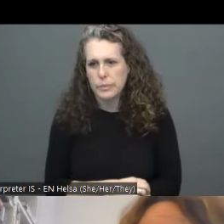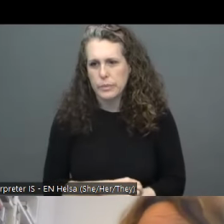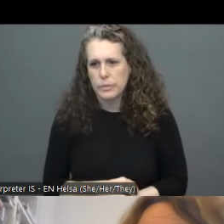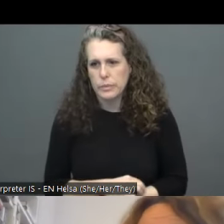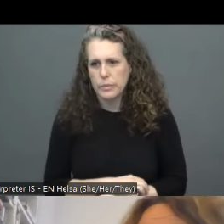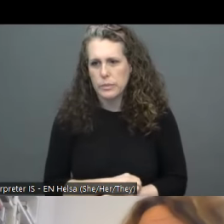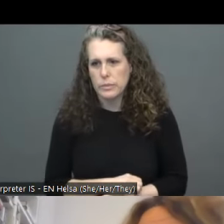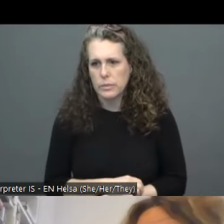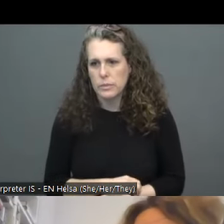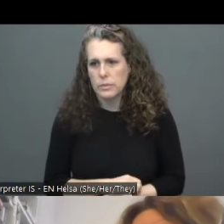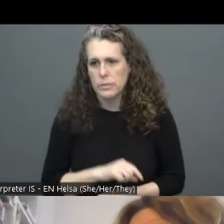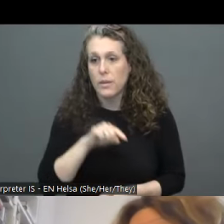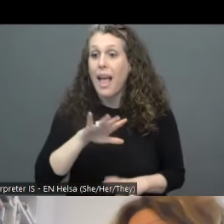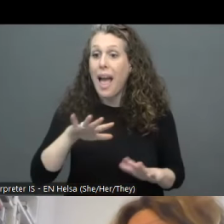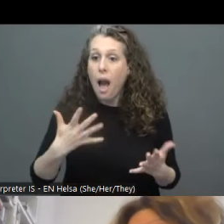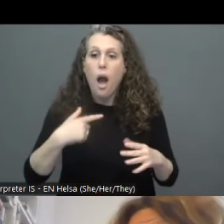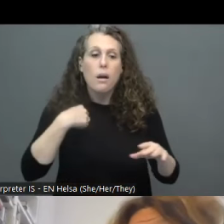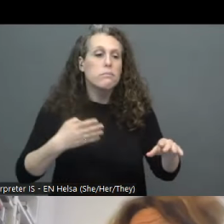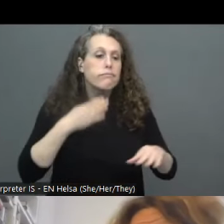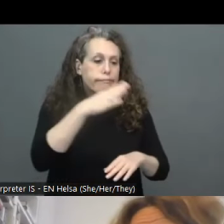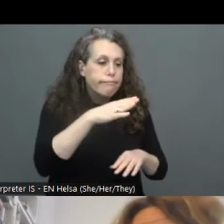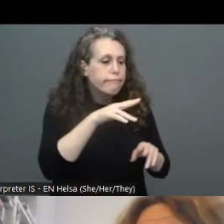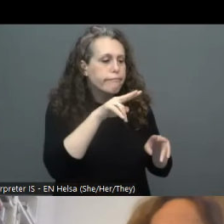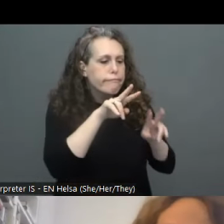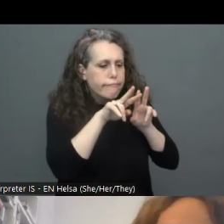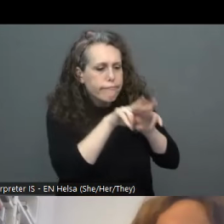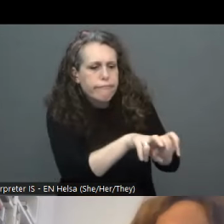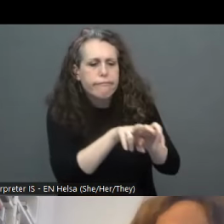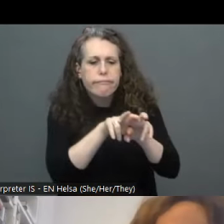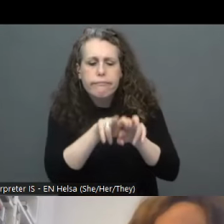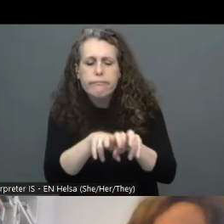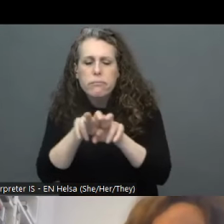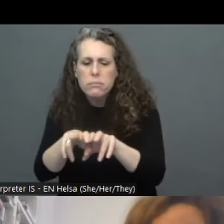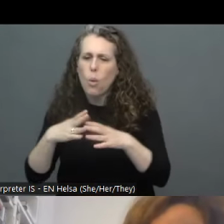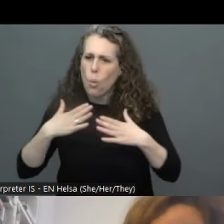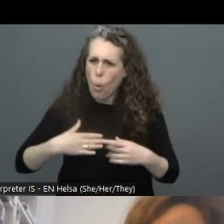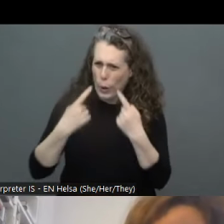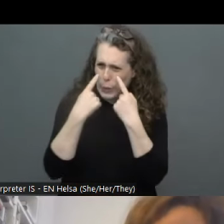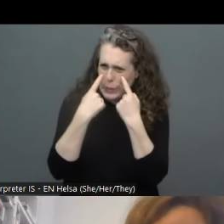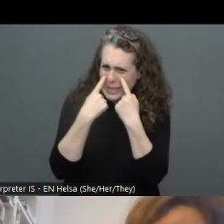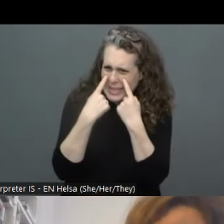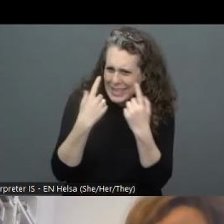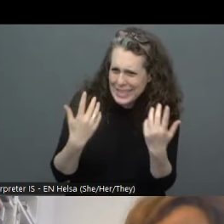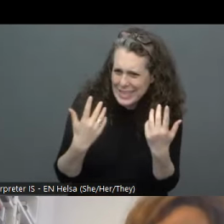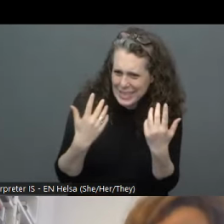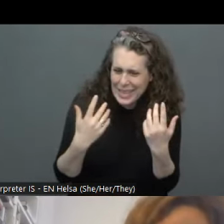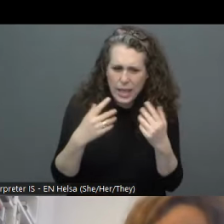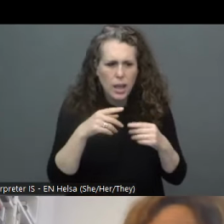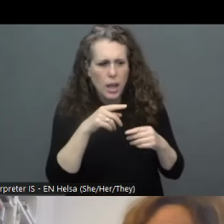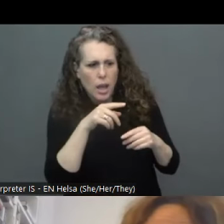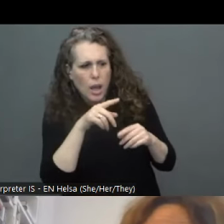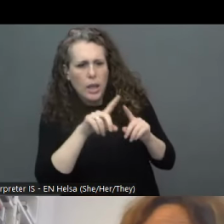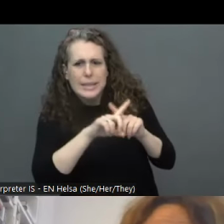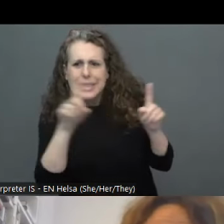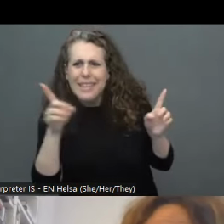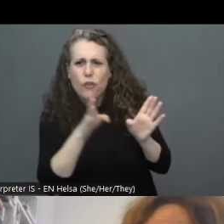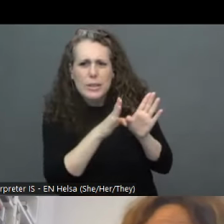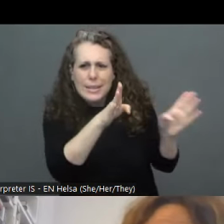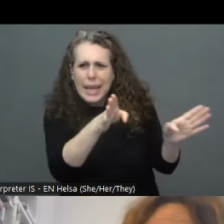field, we would want to see how those are applied in different sectors. We also wanted to ensure